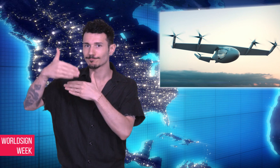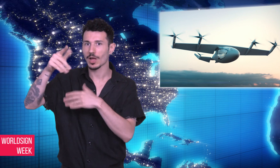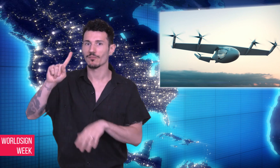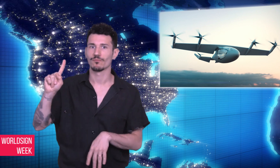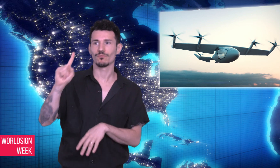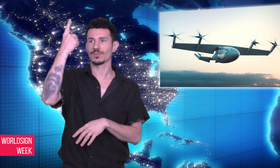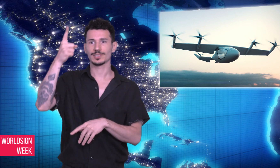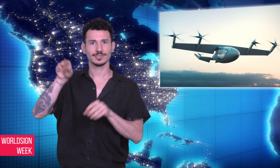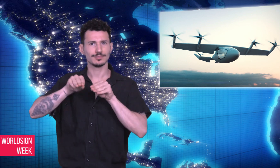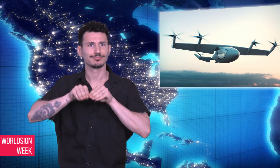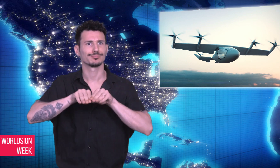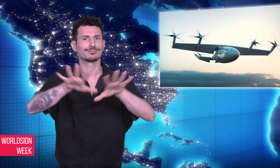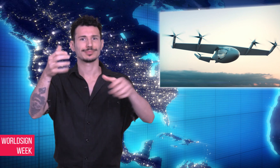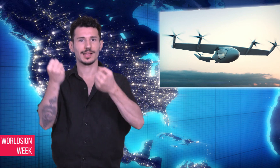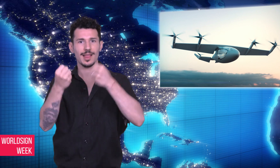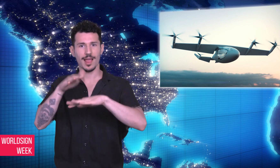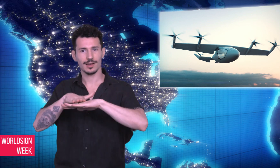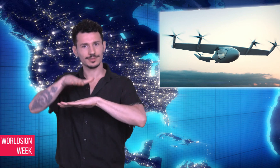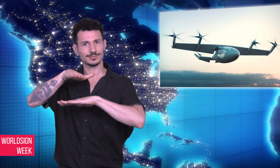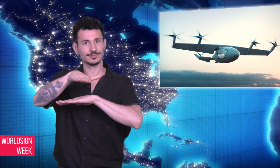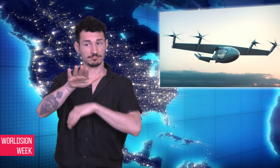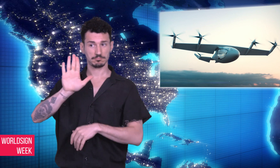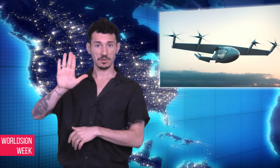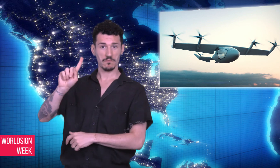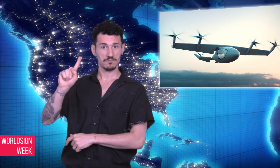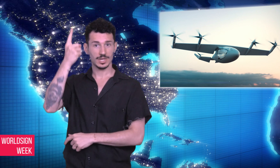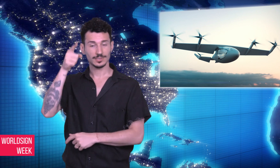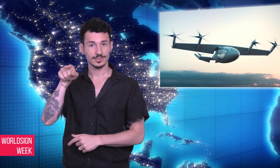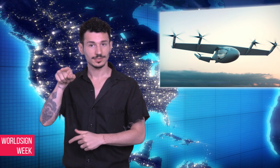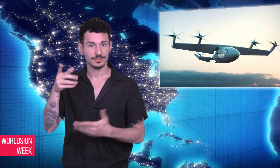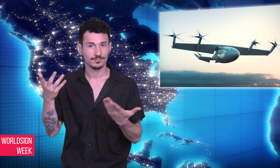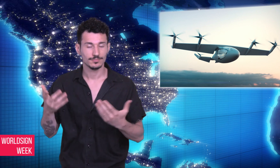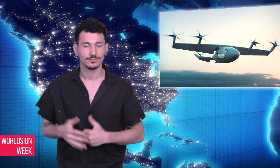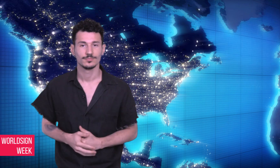be the first to make flying cars a reality.